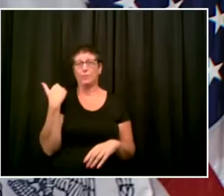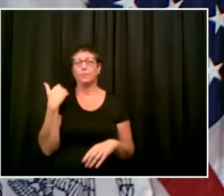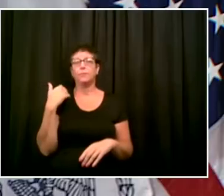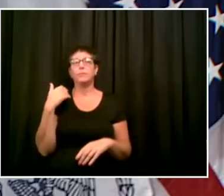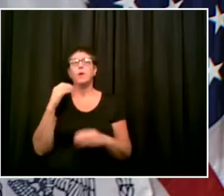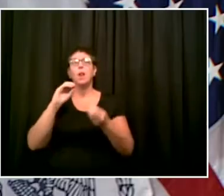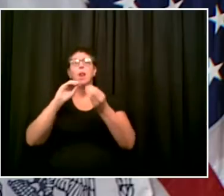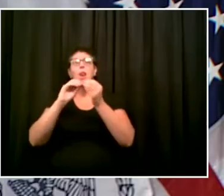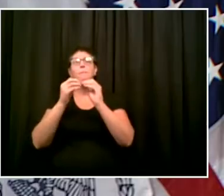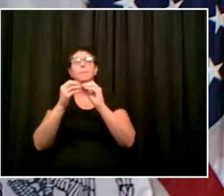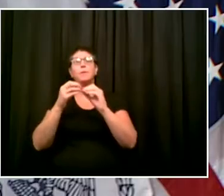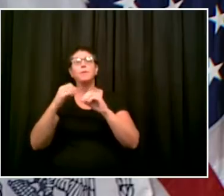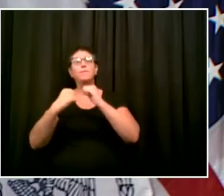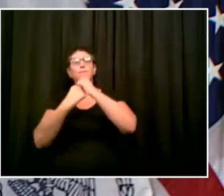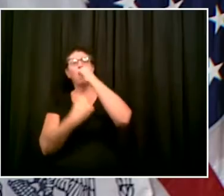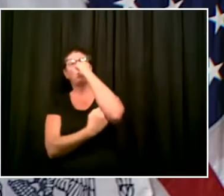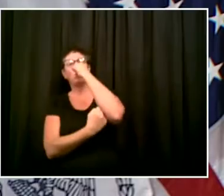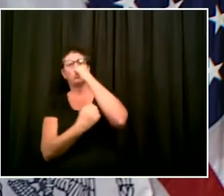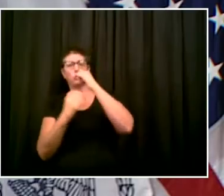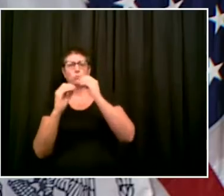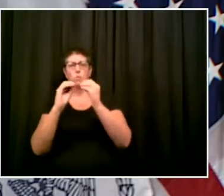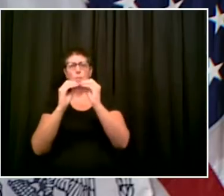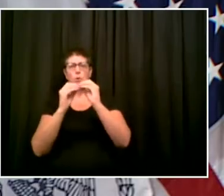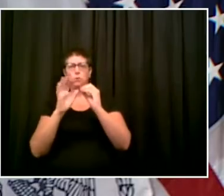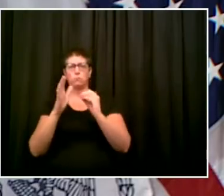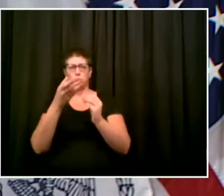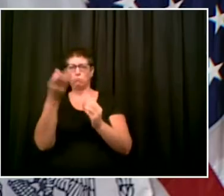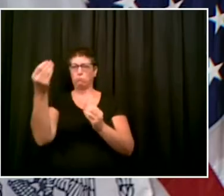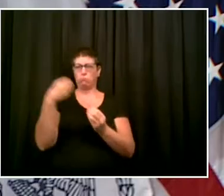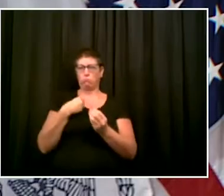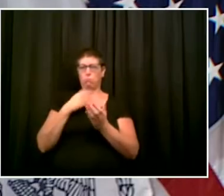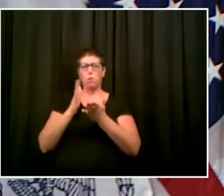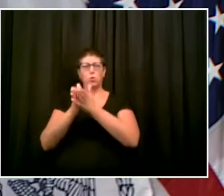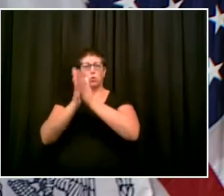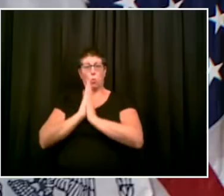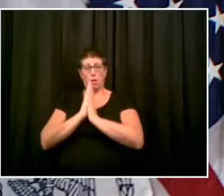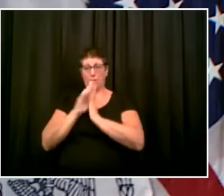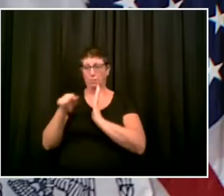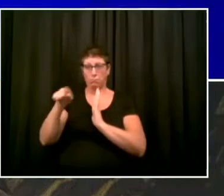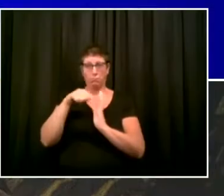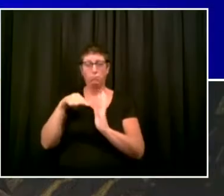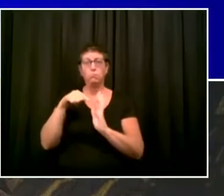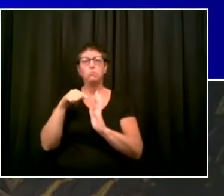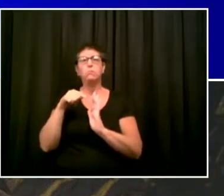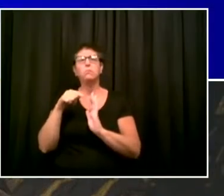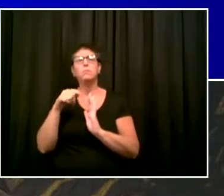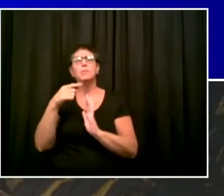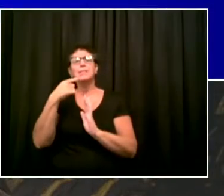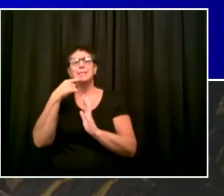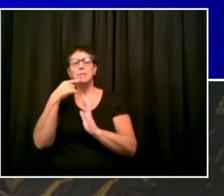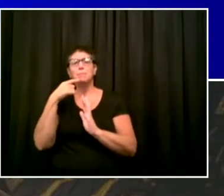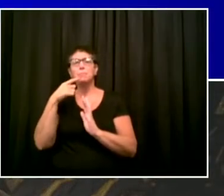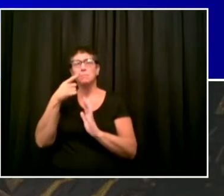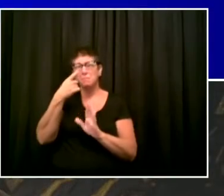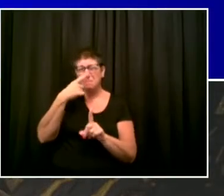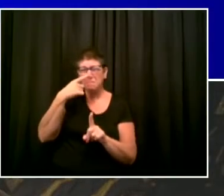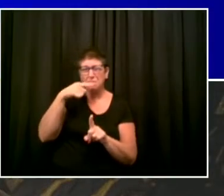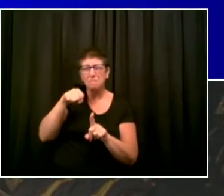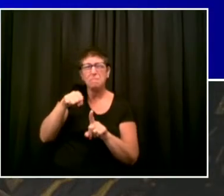JUE NWGOE T A REQUEST FROM THE OBAMA FOUNDATION, PRESIDENT OBAMA'S